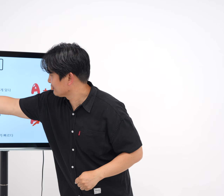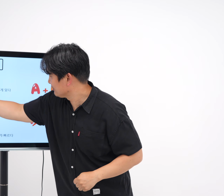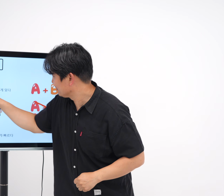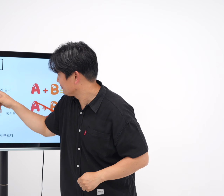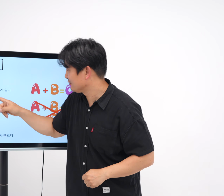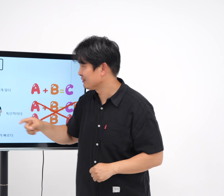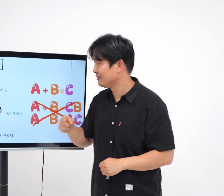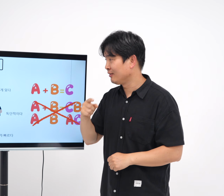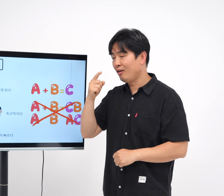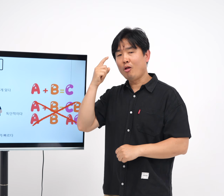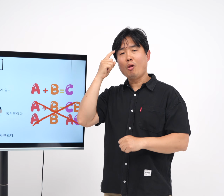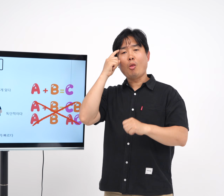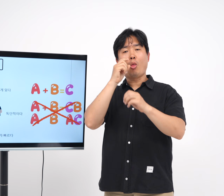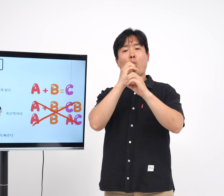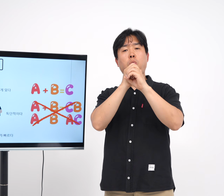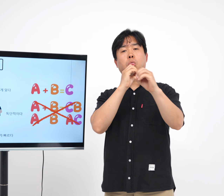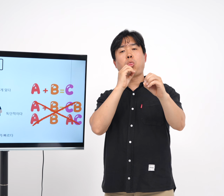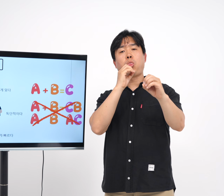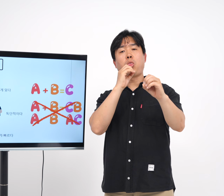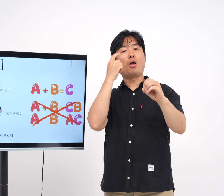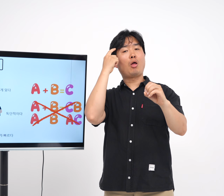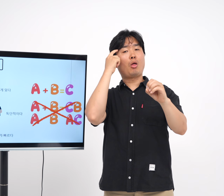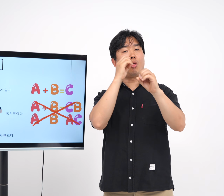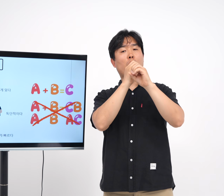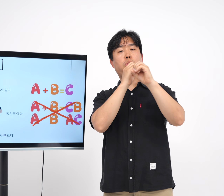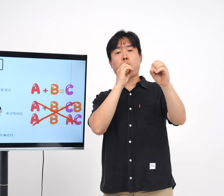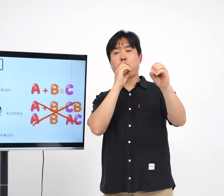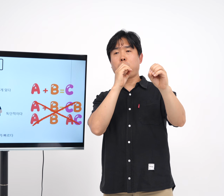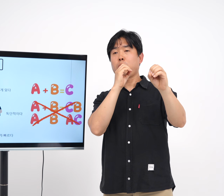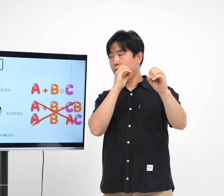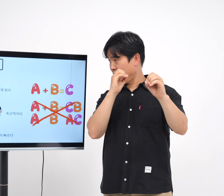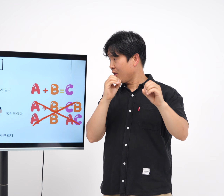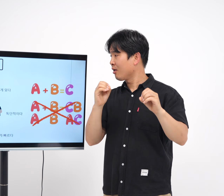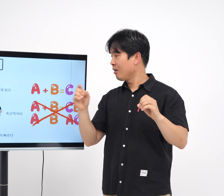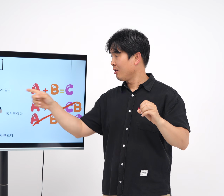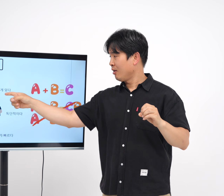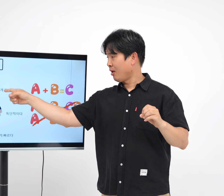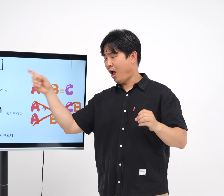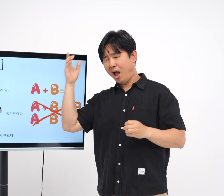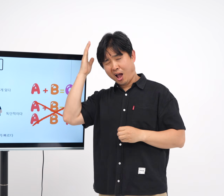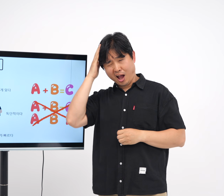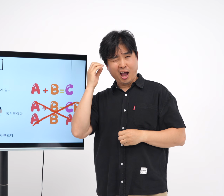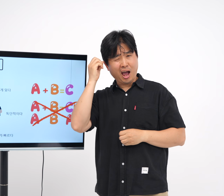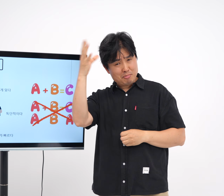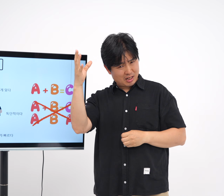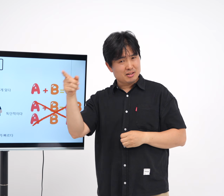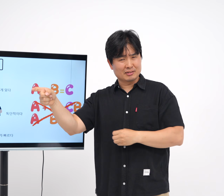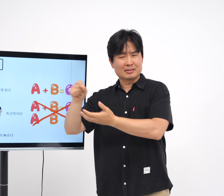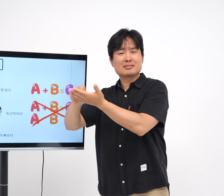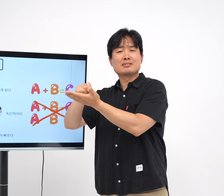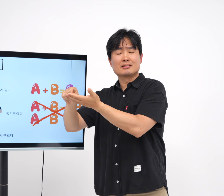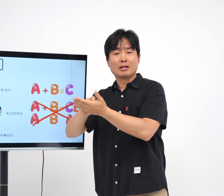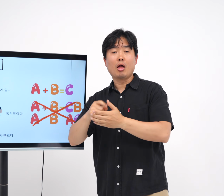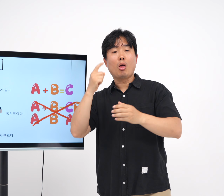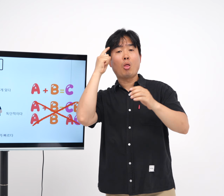The expression “to forget completely” has also been used.